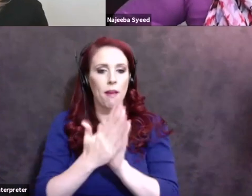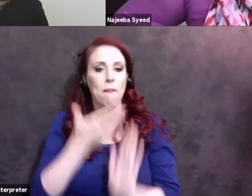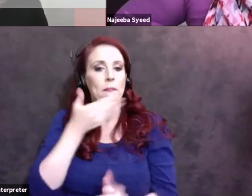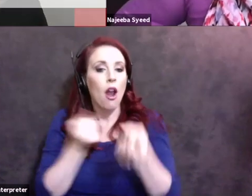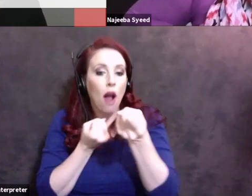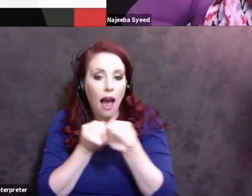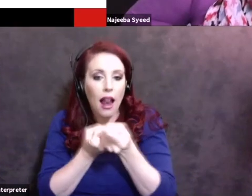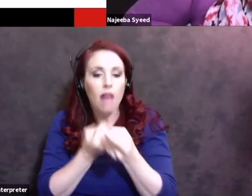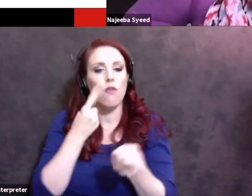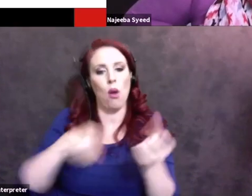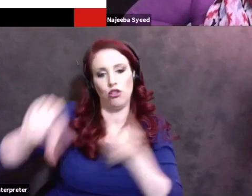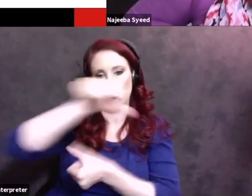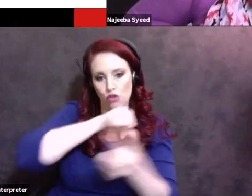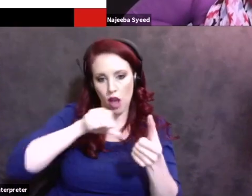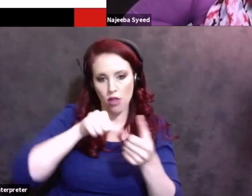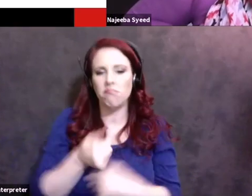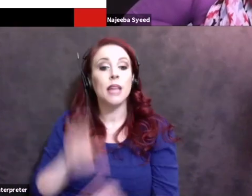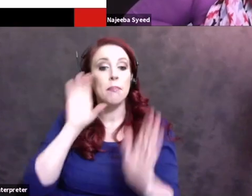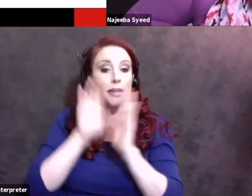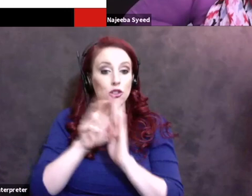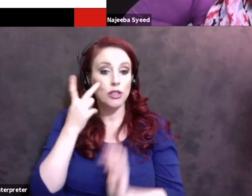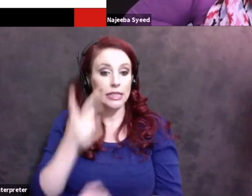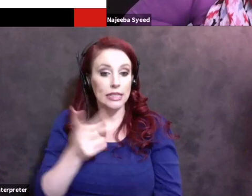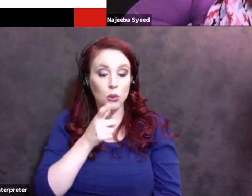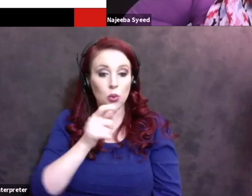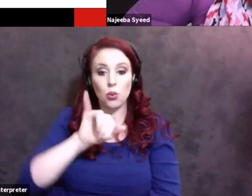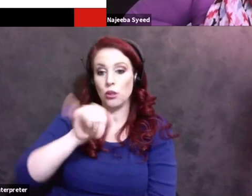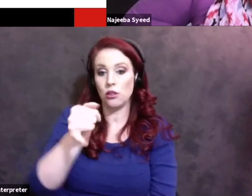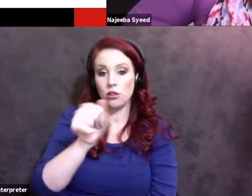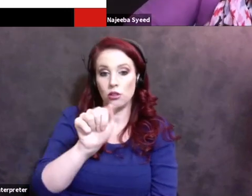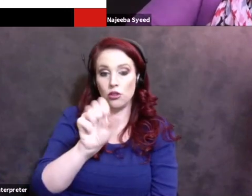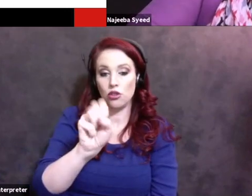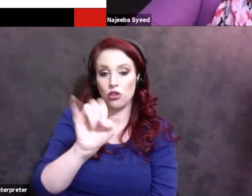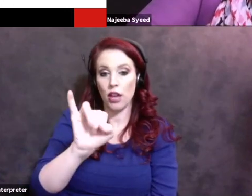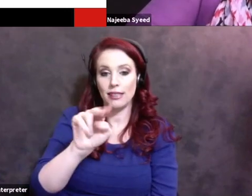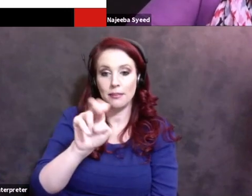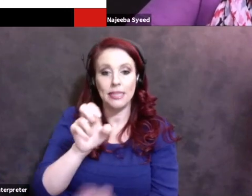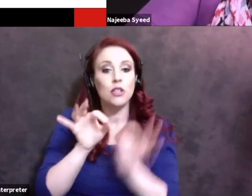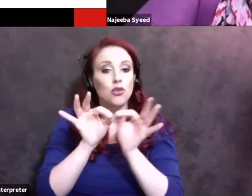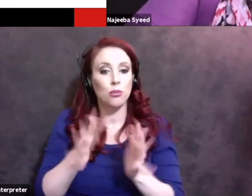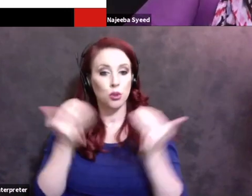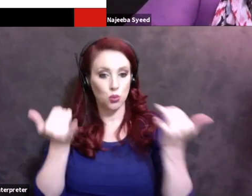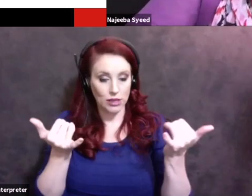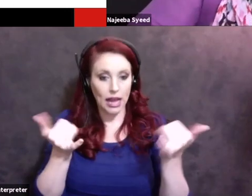On screen we have Jasmine, the ASL interpreter today The ASL interpretation is sponsored by Interpreter Now